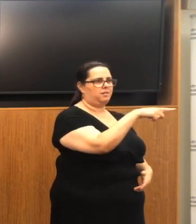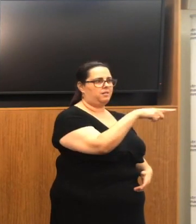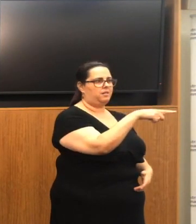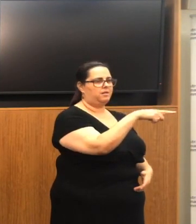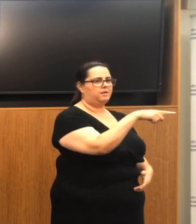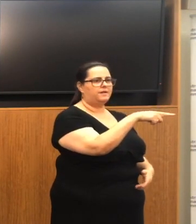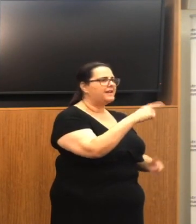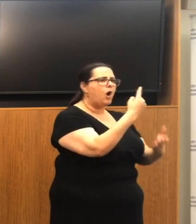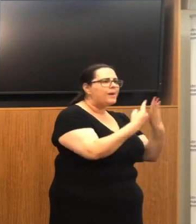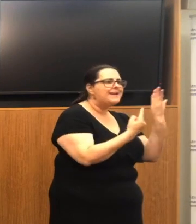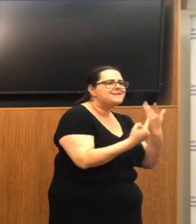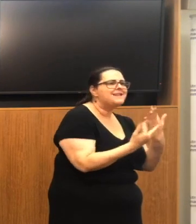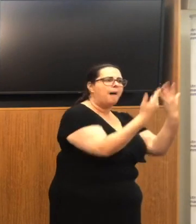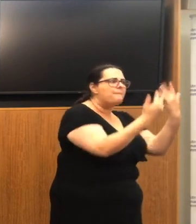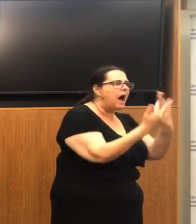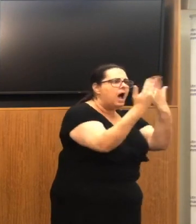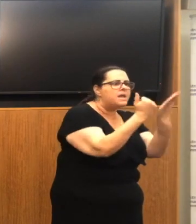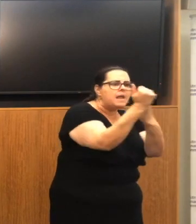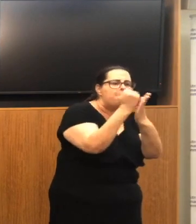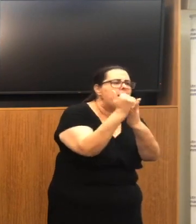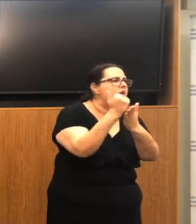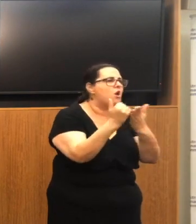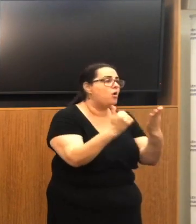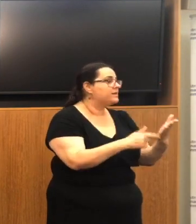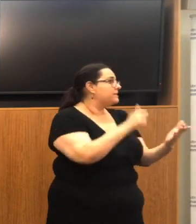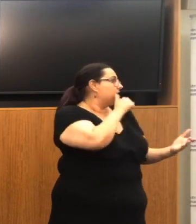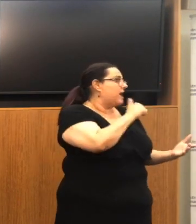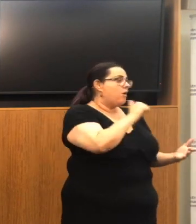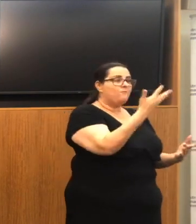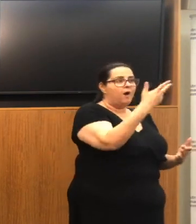of news that you read, there is a person with a live